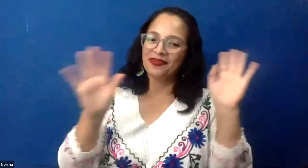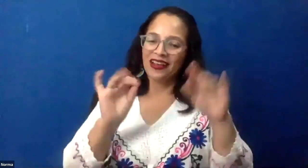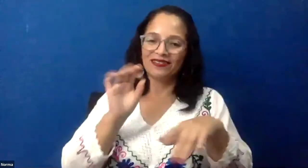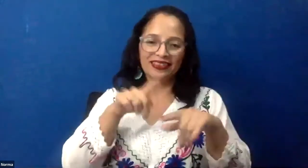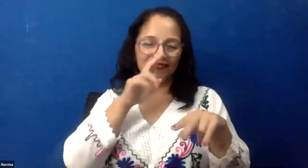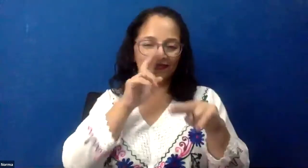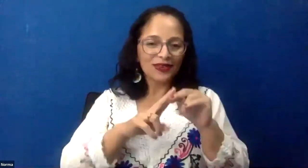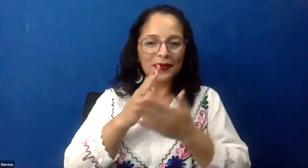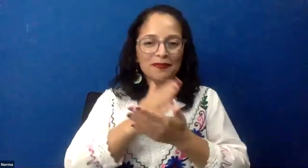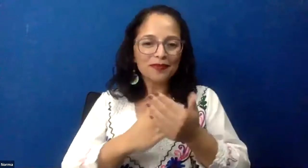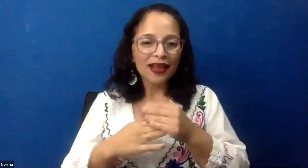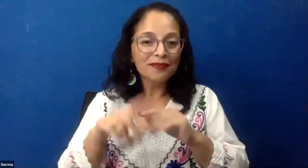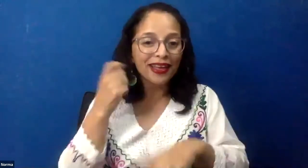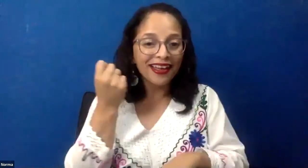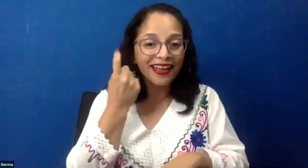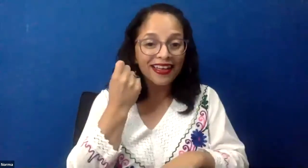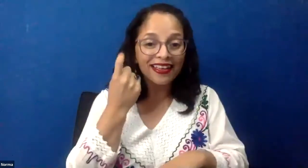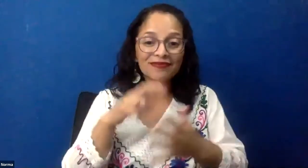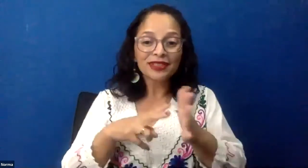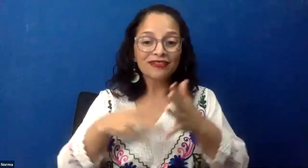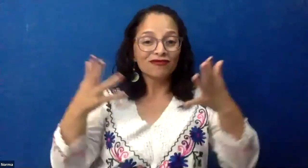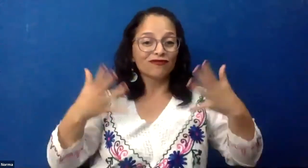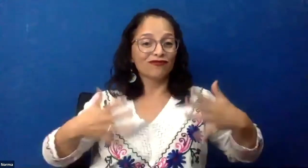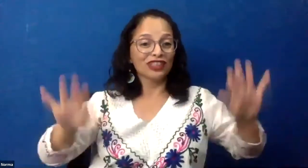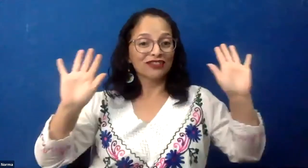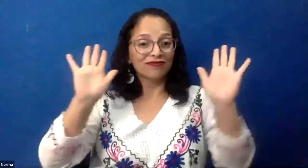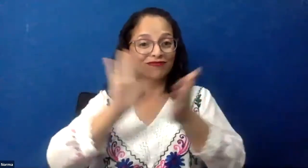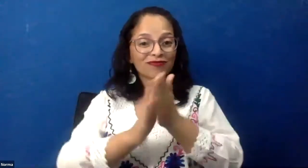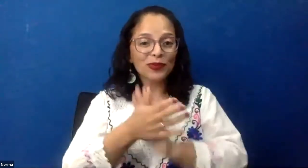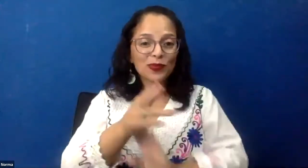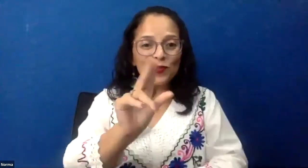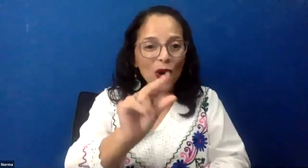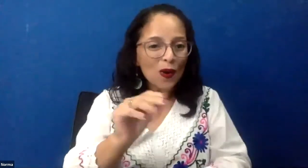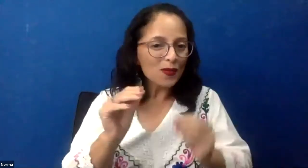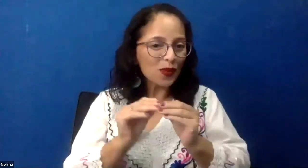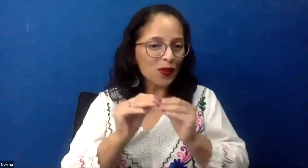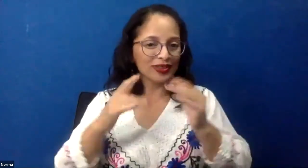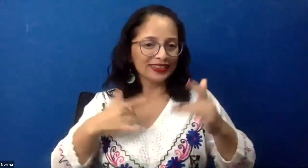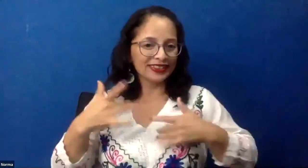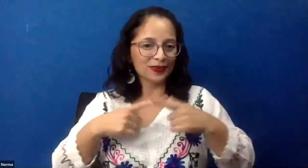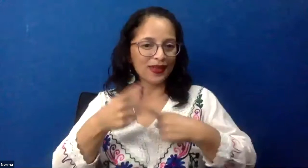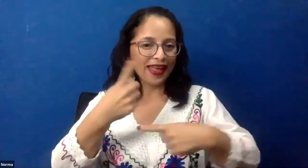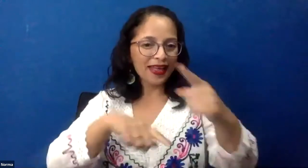And that's all I have. I hope this was a fun part and you learned a few things.